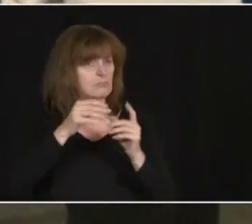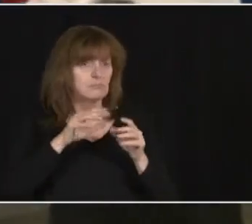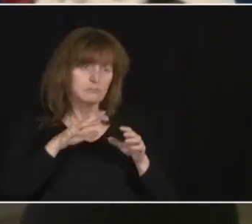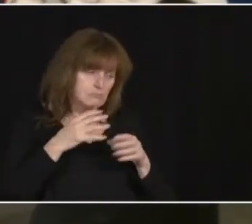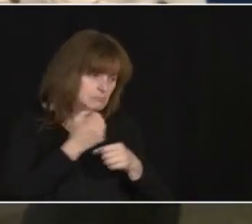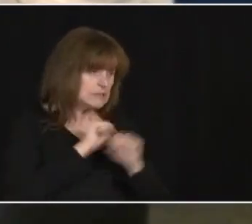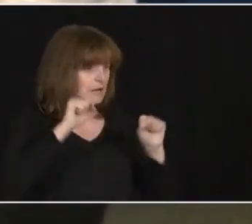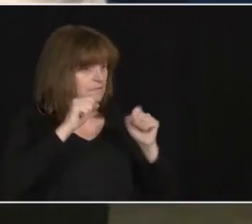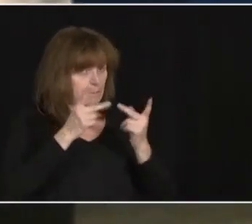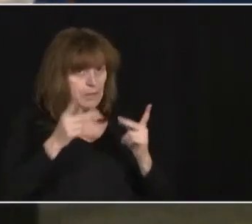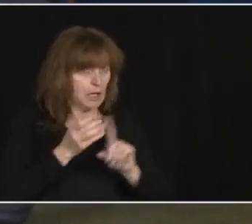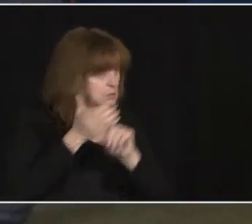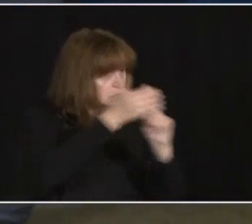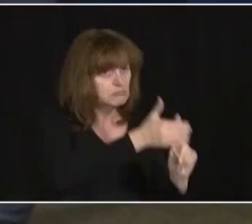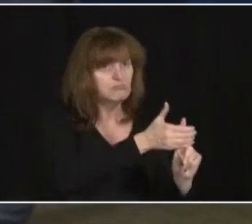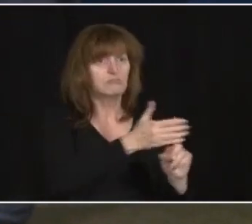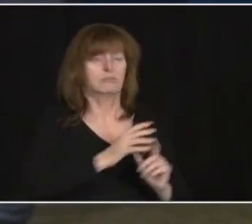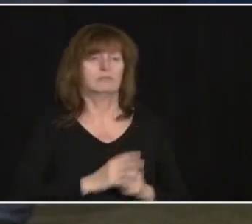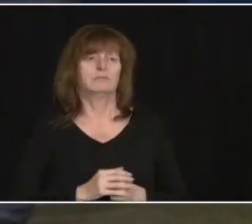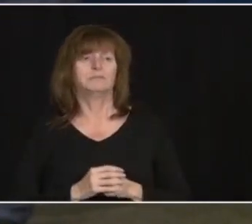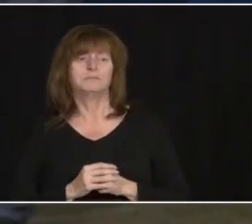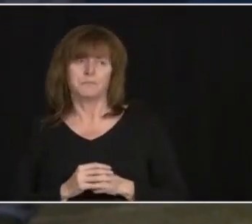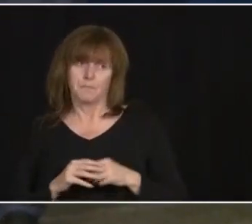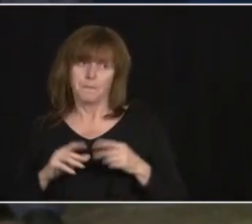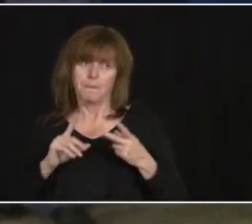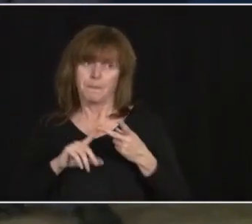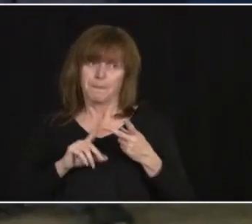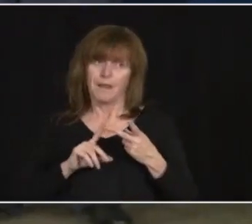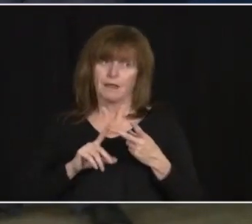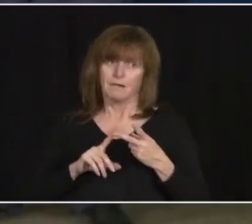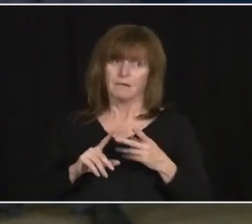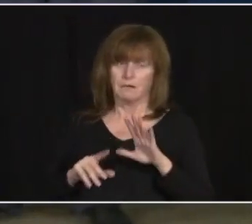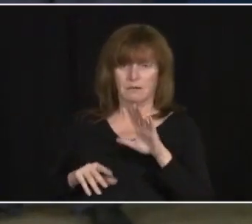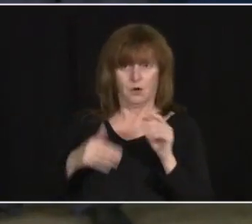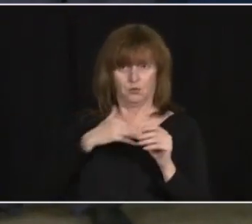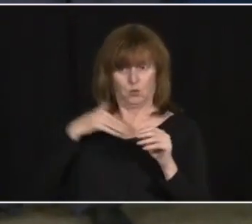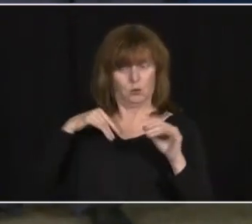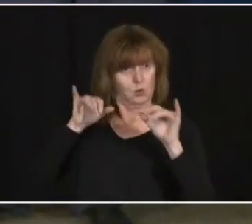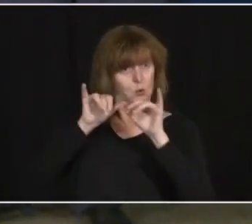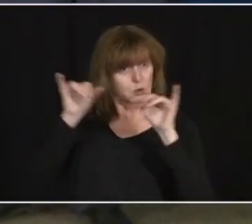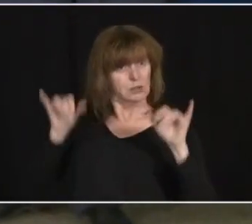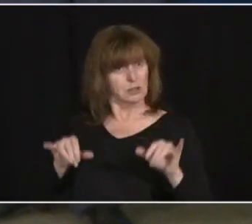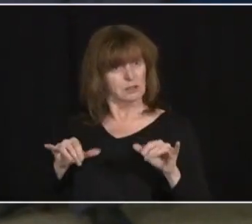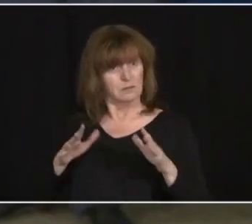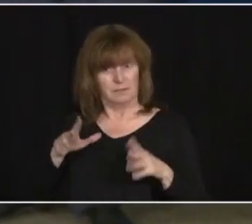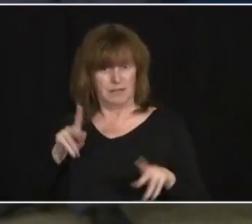Just to follow up, the Toronto shelter system is also getting a surge from individuals who are released from